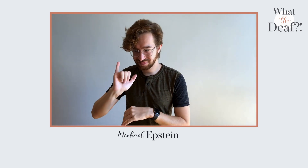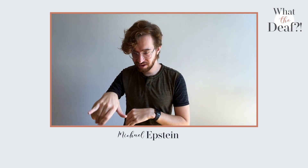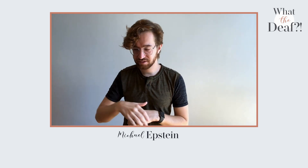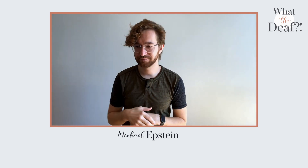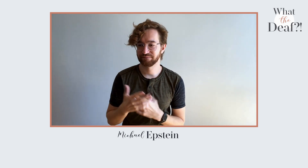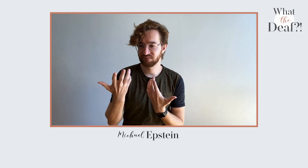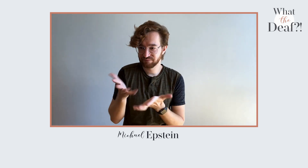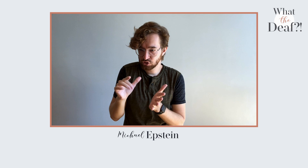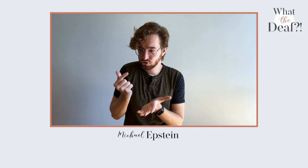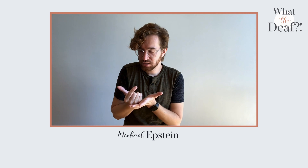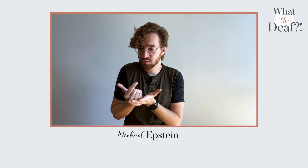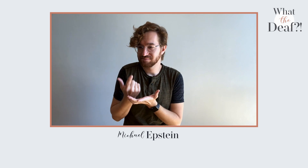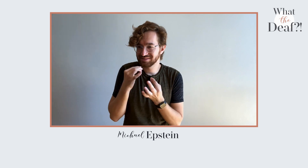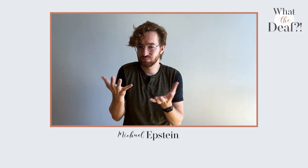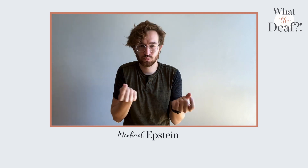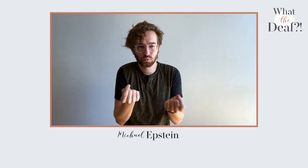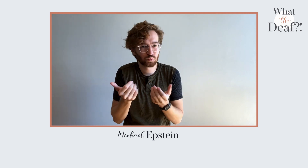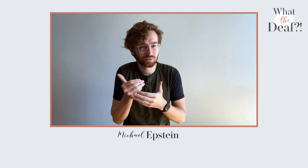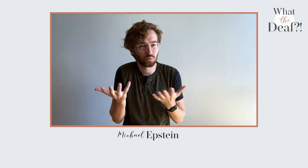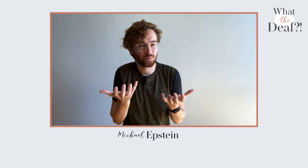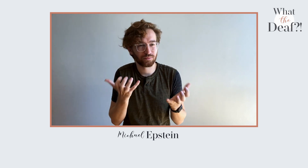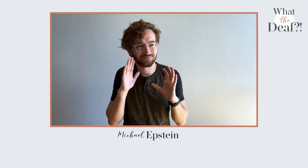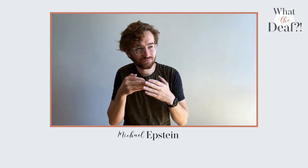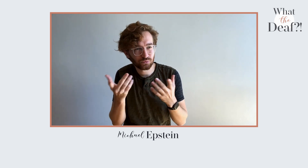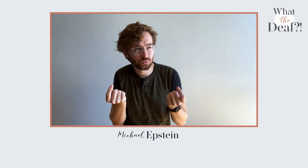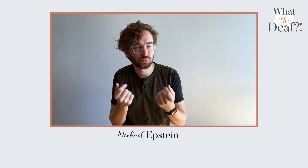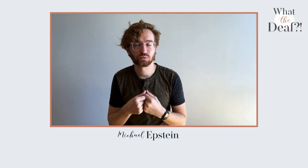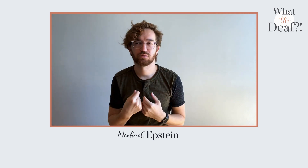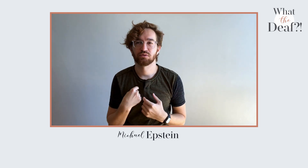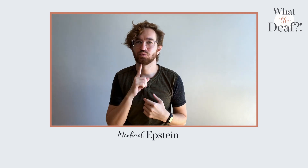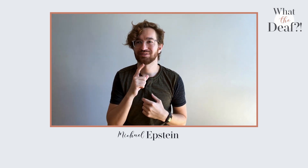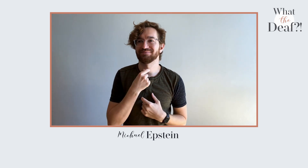When I graduated from college, I was trying to figure out exactly what it is that I wanted to do.